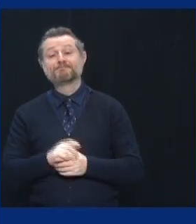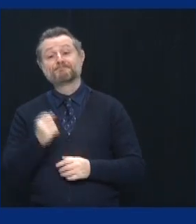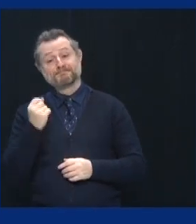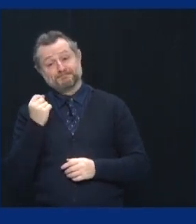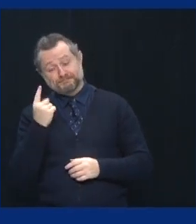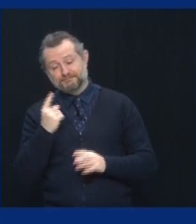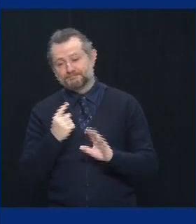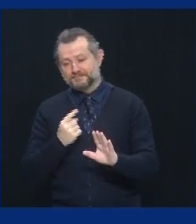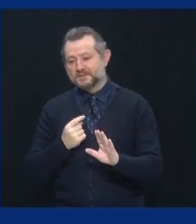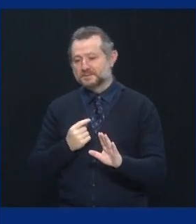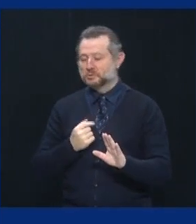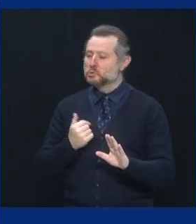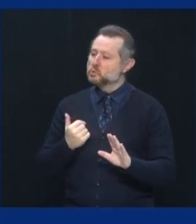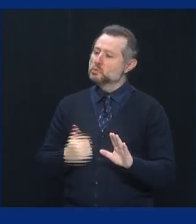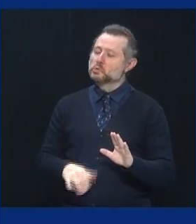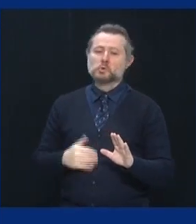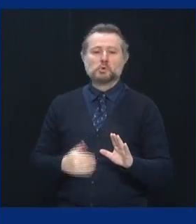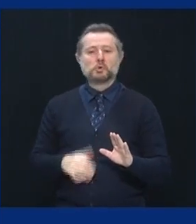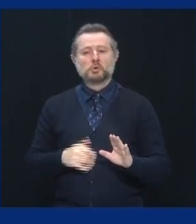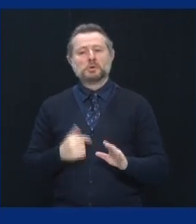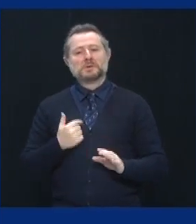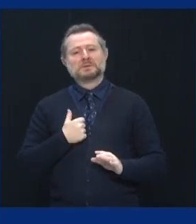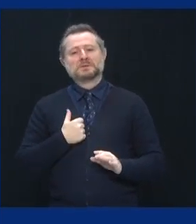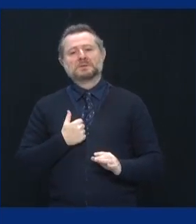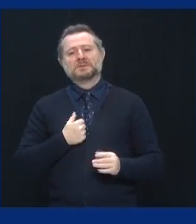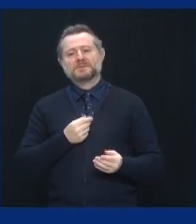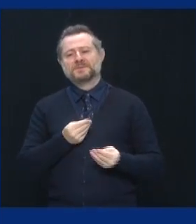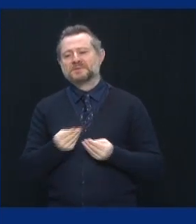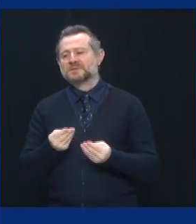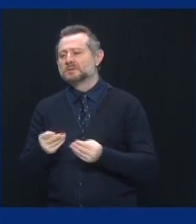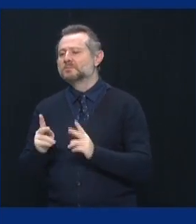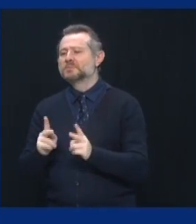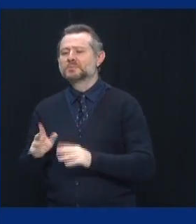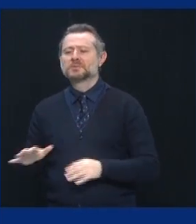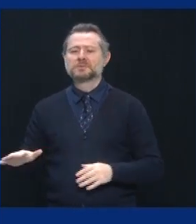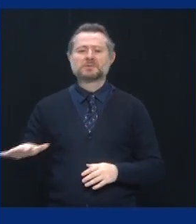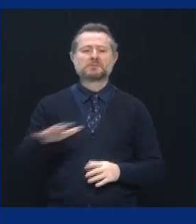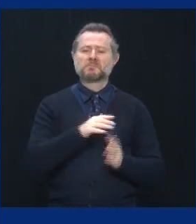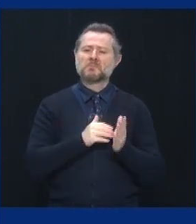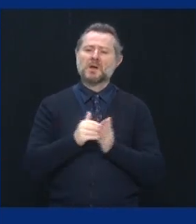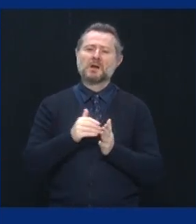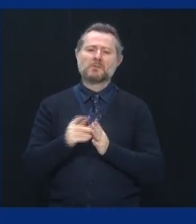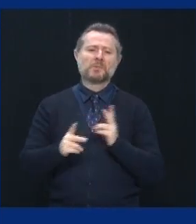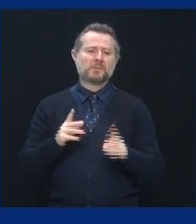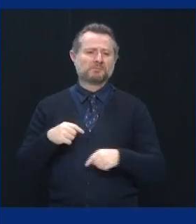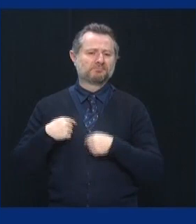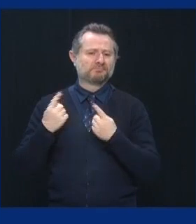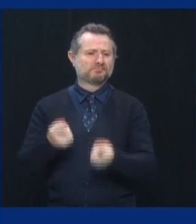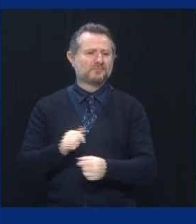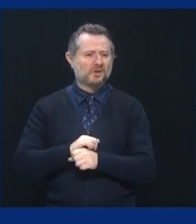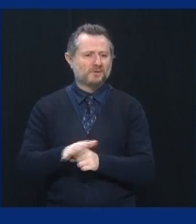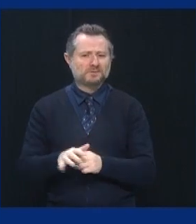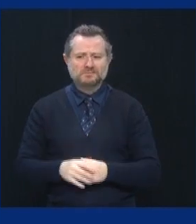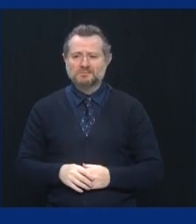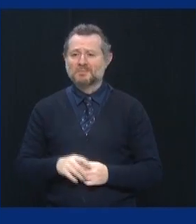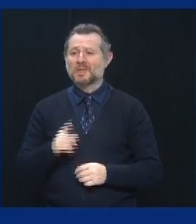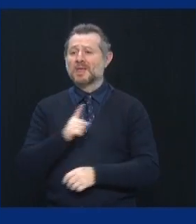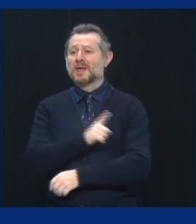THE IMPACT OF THIS VIRUS ON OUR COMMUNITIES. WE HAVE, HARD TO BELIEVE BUT WE HAVE FED MILLIONS OF PEOPLE OVER